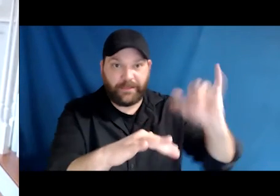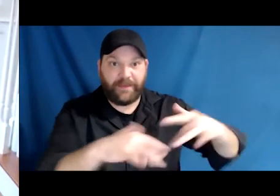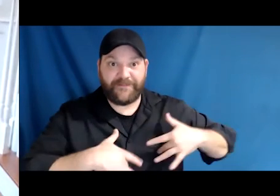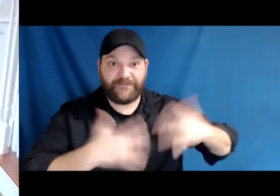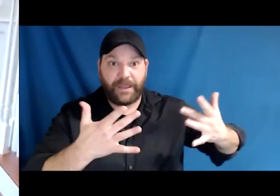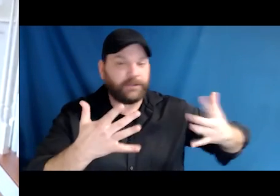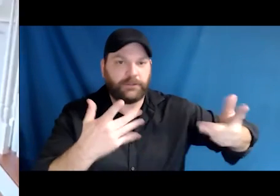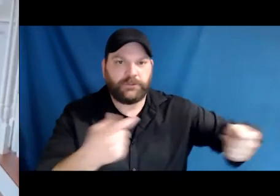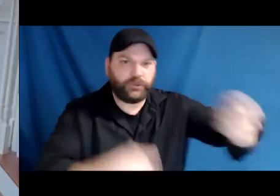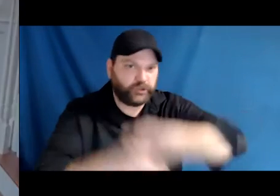Okay, that's incredible.